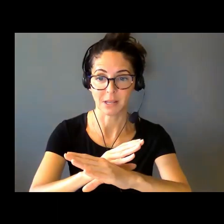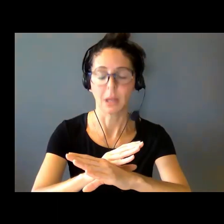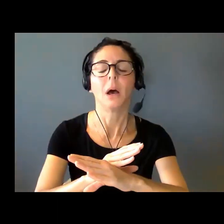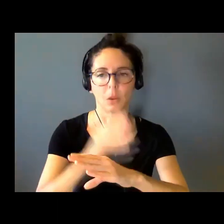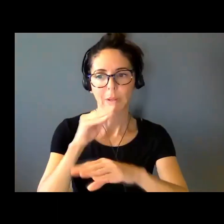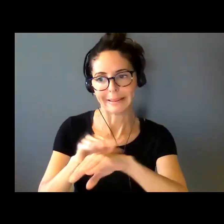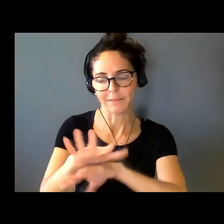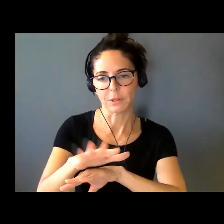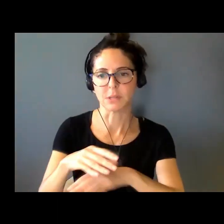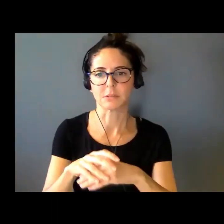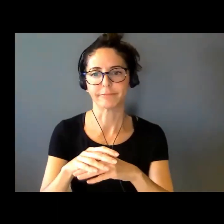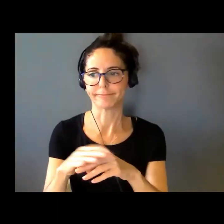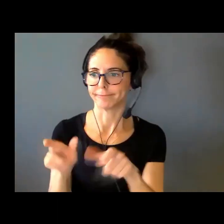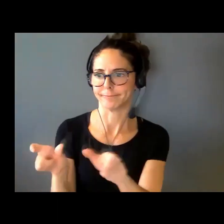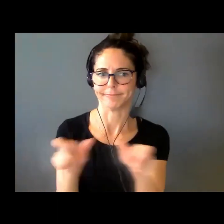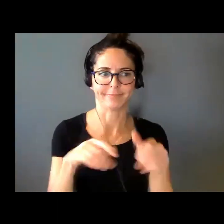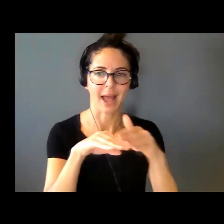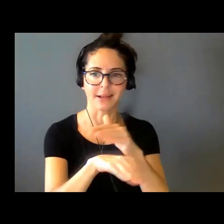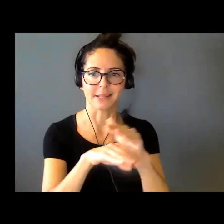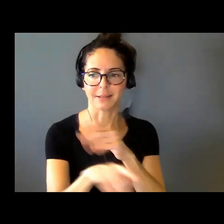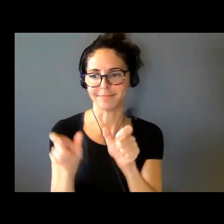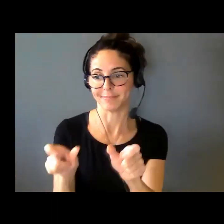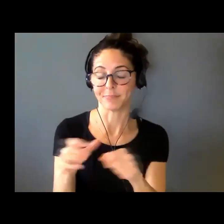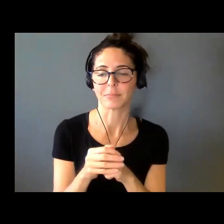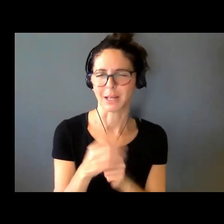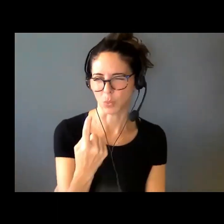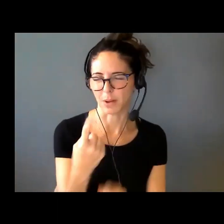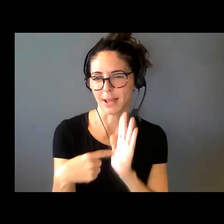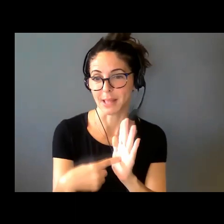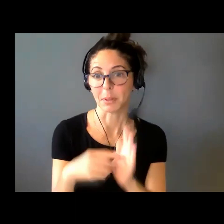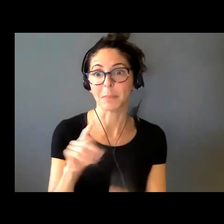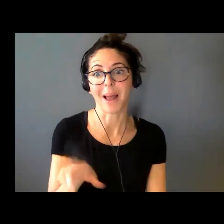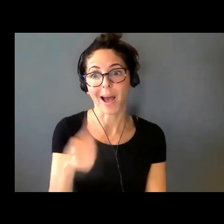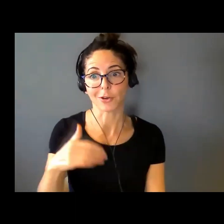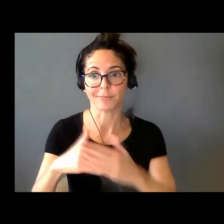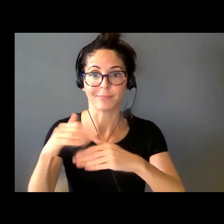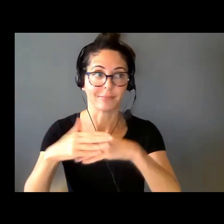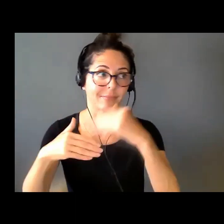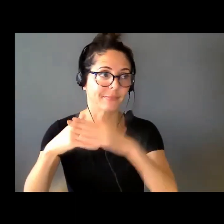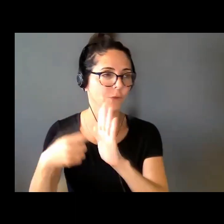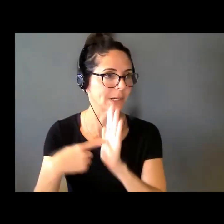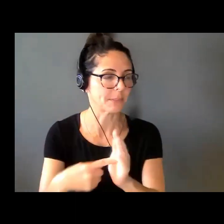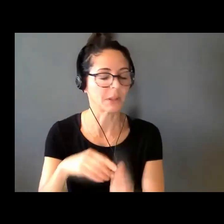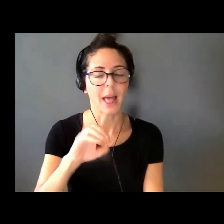and adherence. But other factors, overlapping factors, like disability, ethnicity, race, social